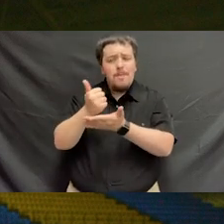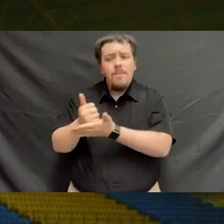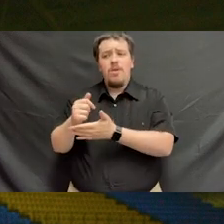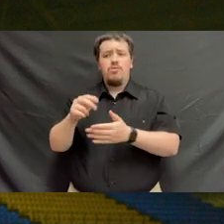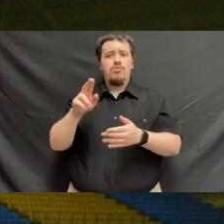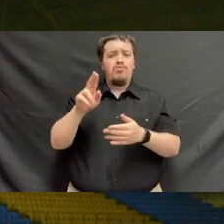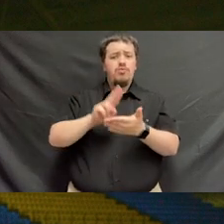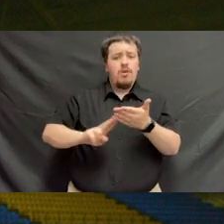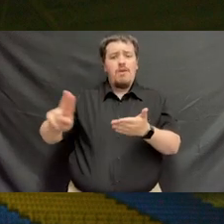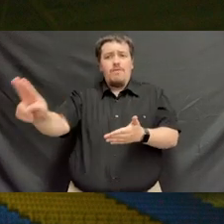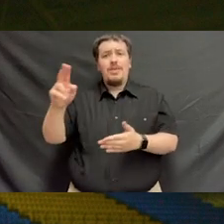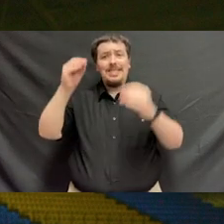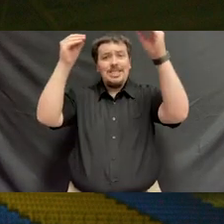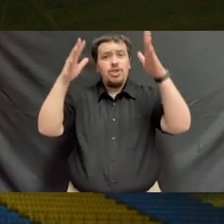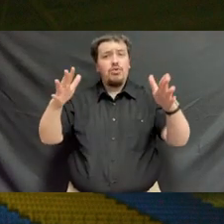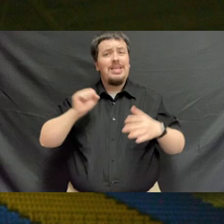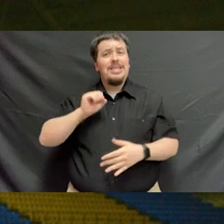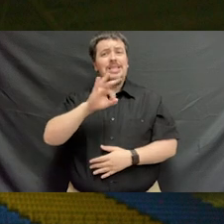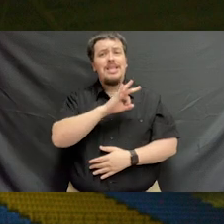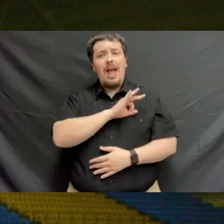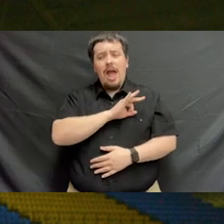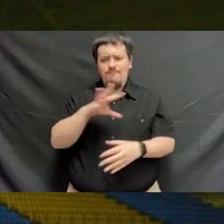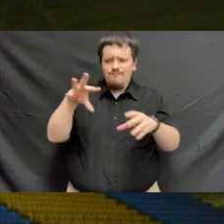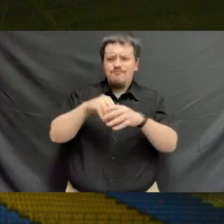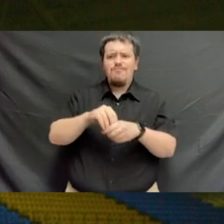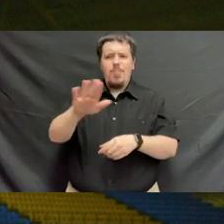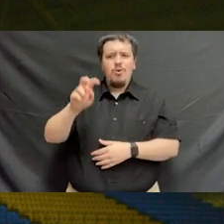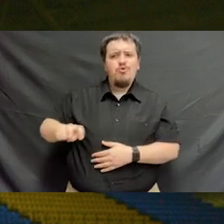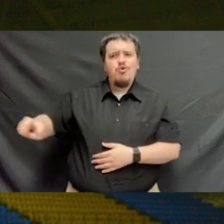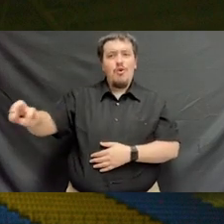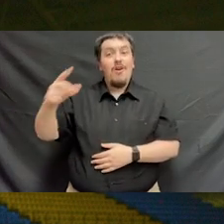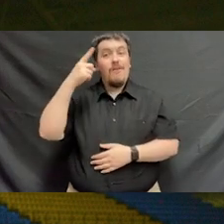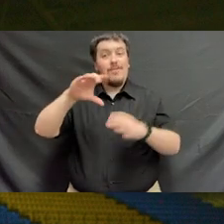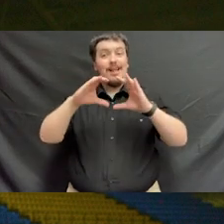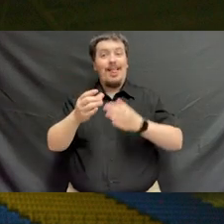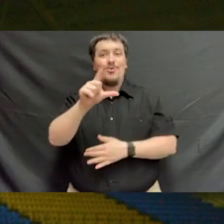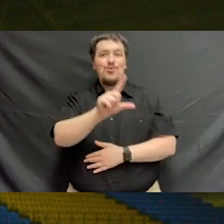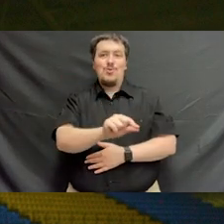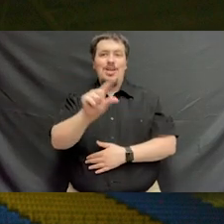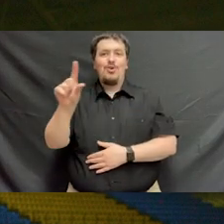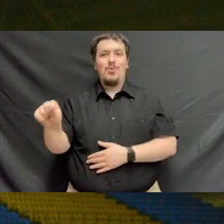as well as university faculty and staff who have been a part of the journey for the class of 2020.